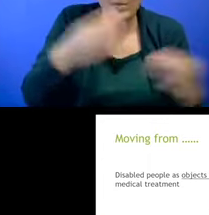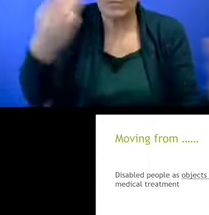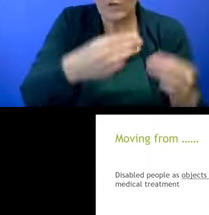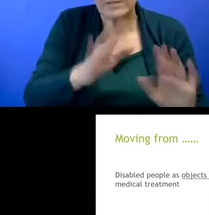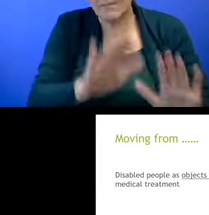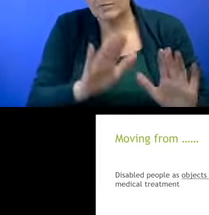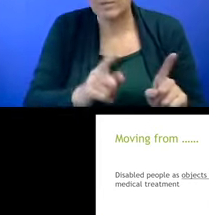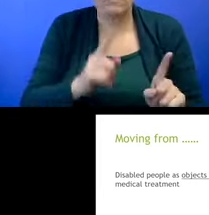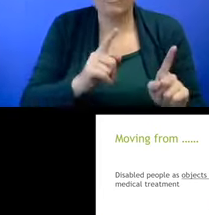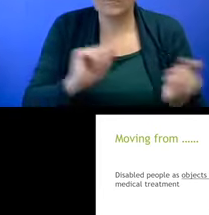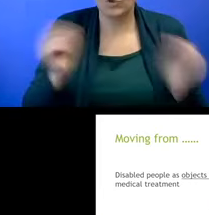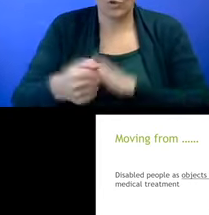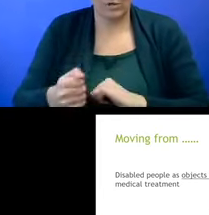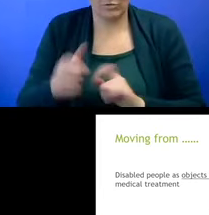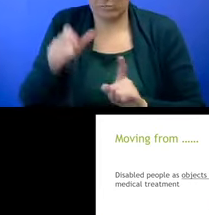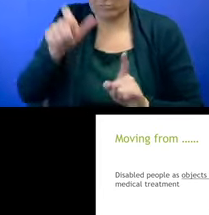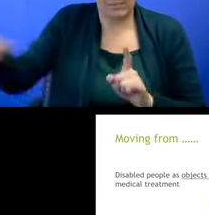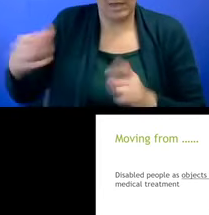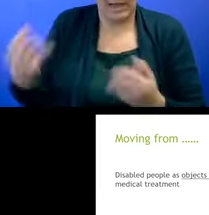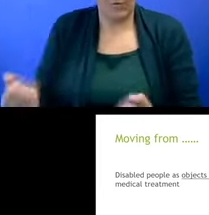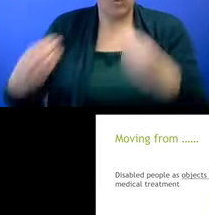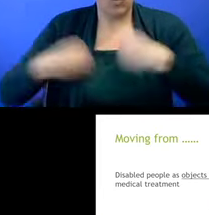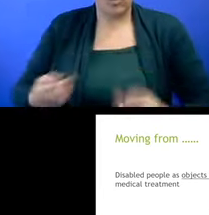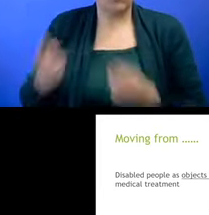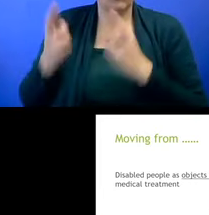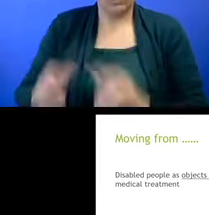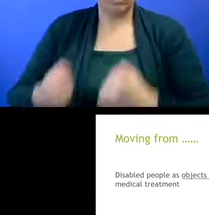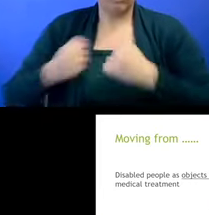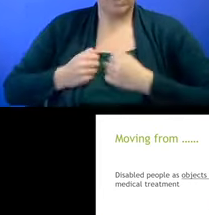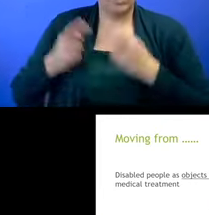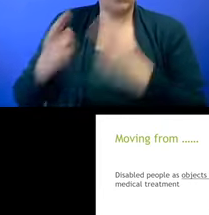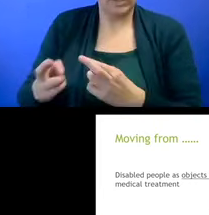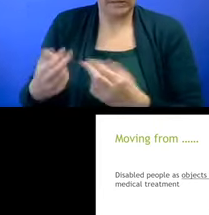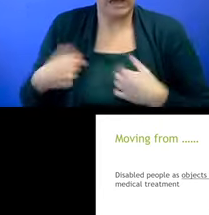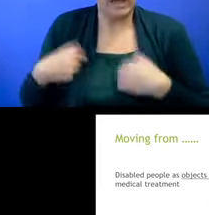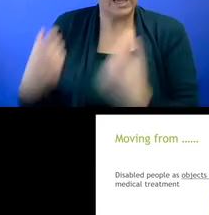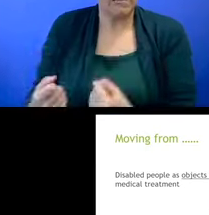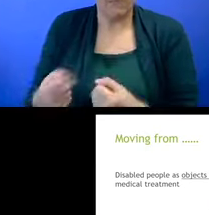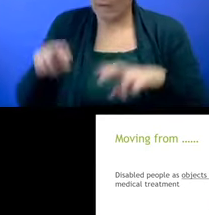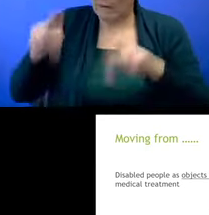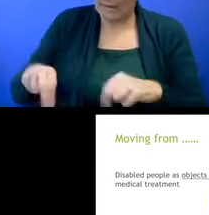but rather, as subjects, with rights; rights-holders who are capable of claiming those rights,